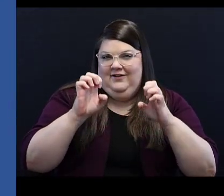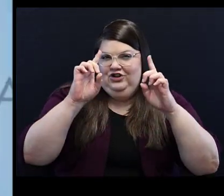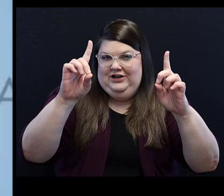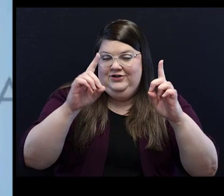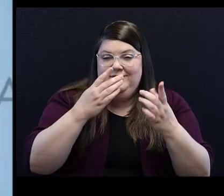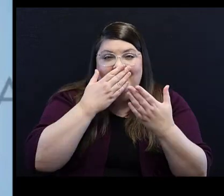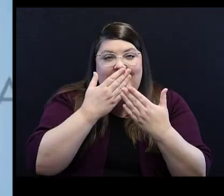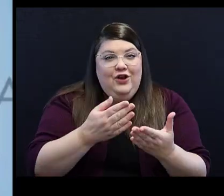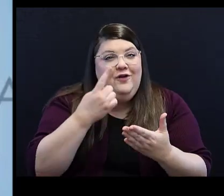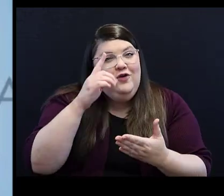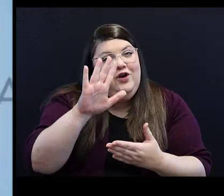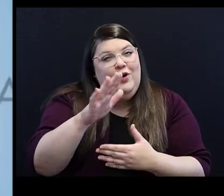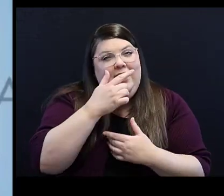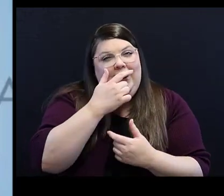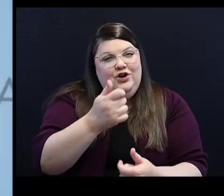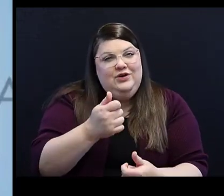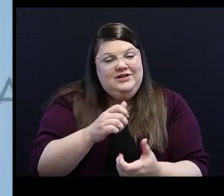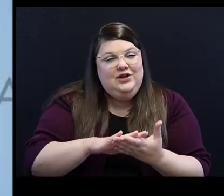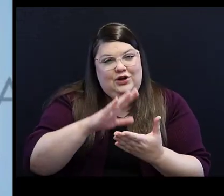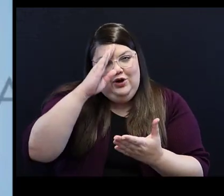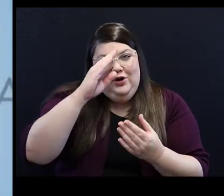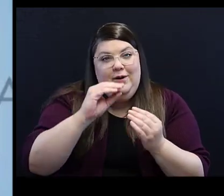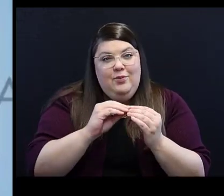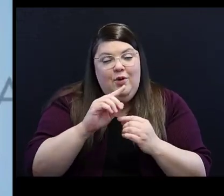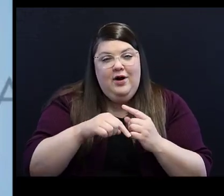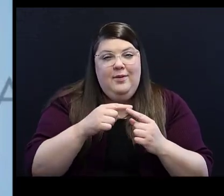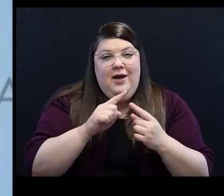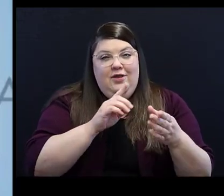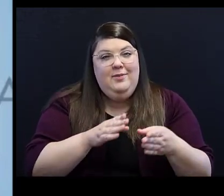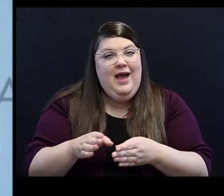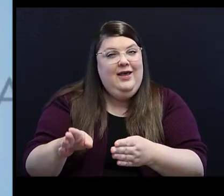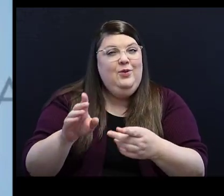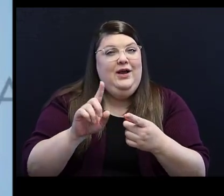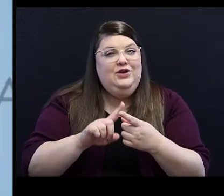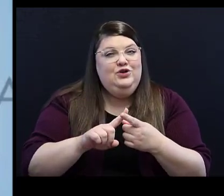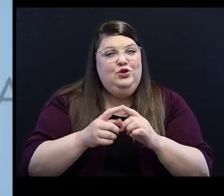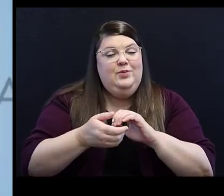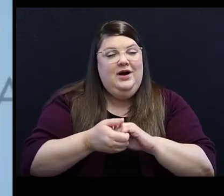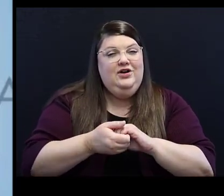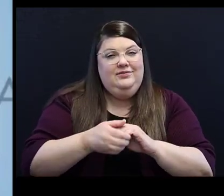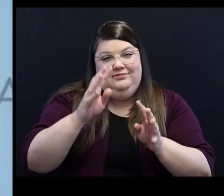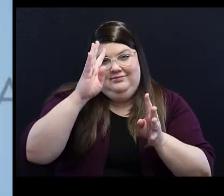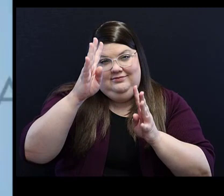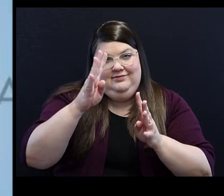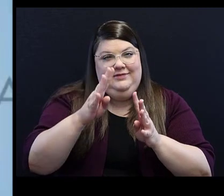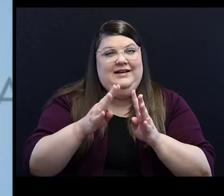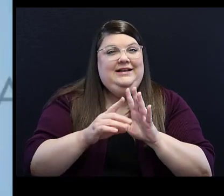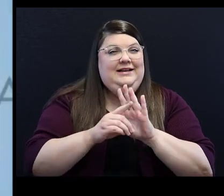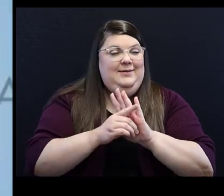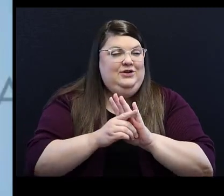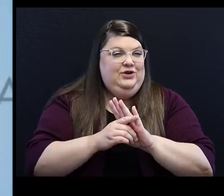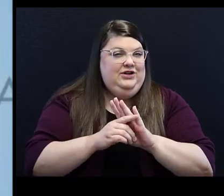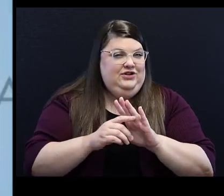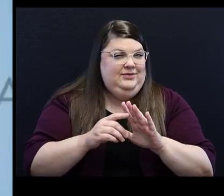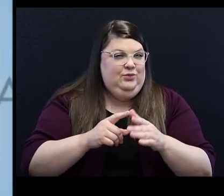Thank you for your interest in learning more about the Pathways to Partnerships Innovative Model Demonstration Project.